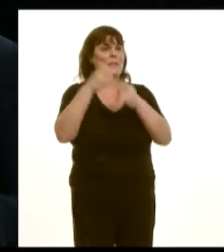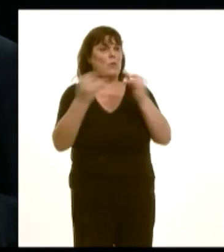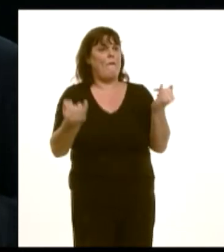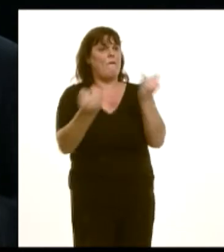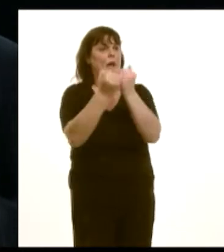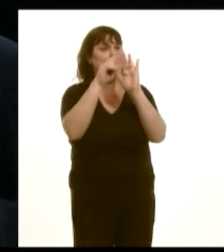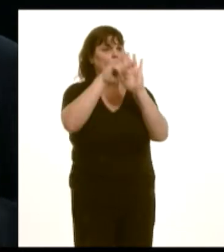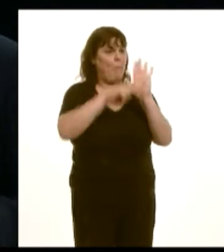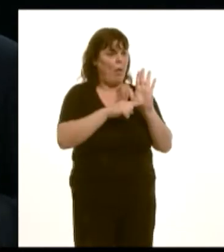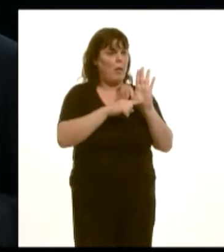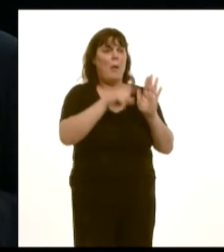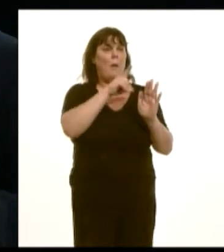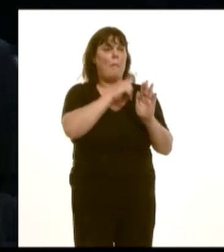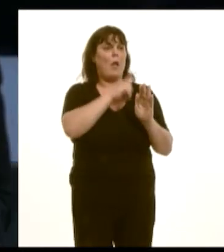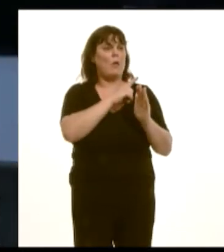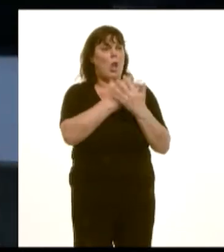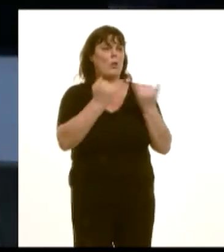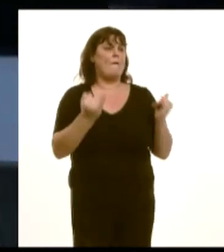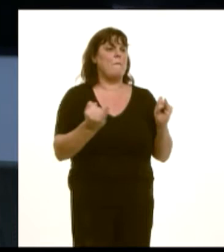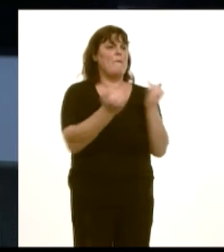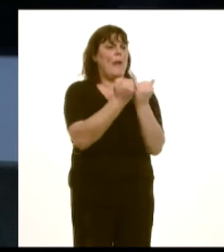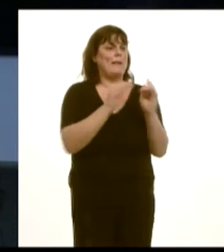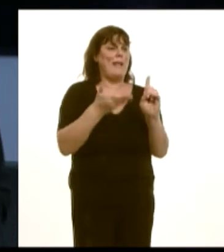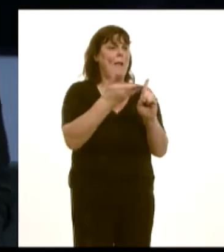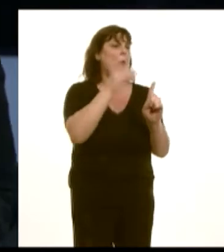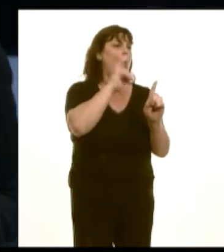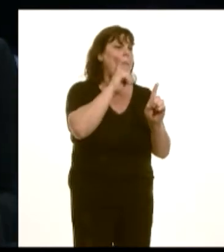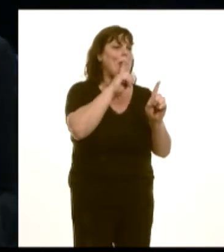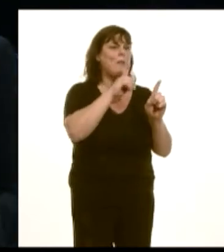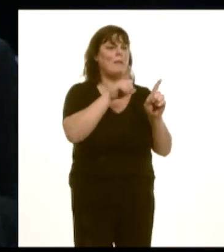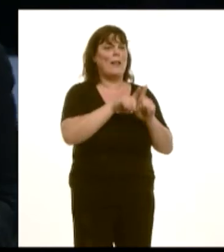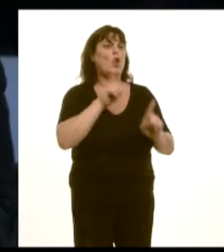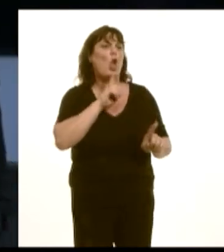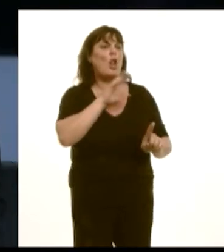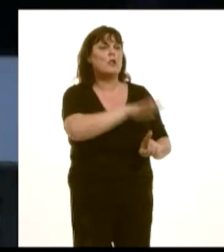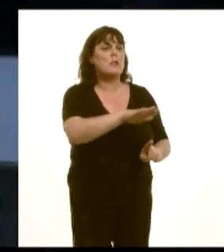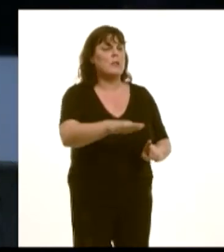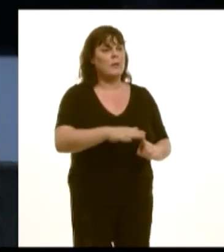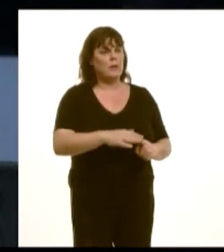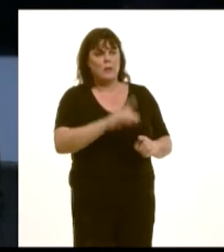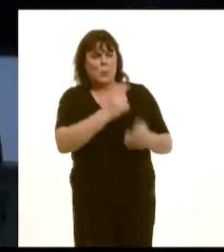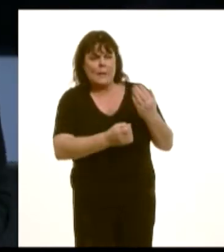violence has on women and girls. How have these conversations gone forward and how will